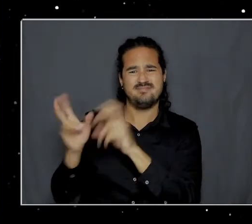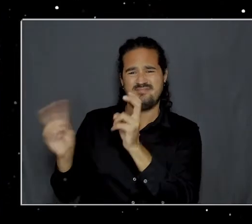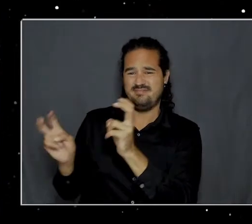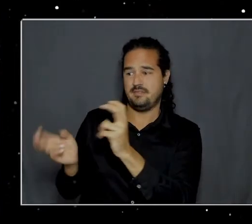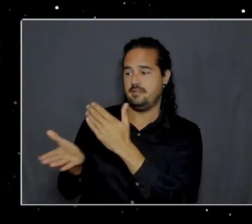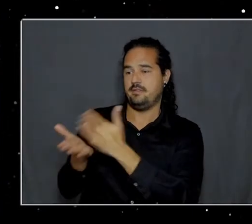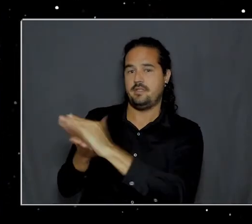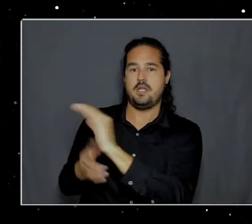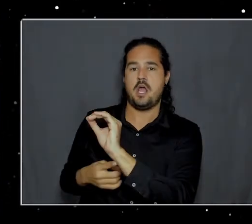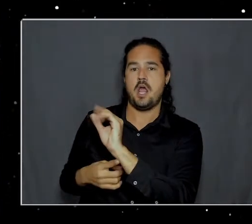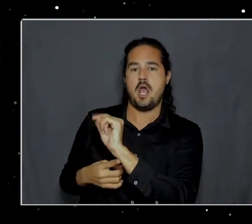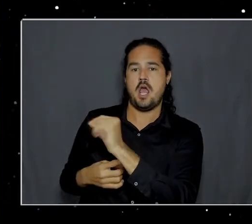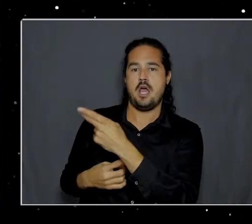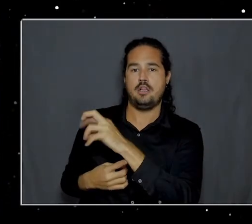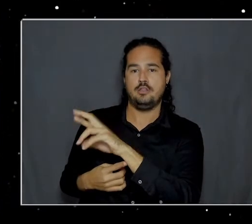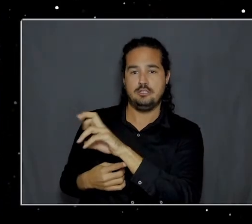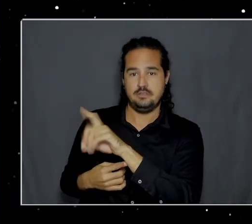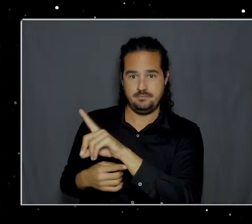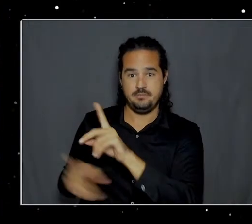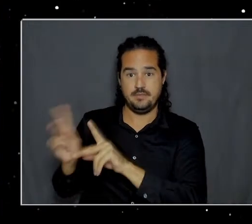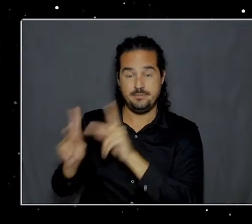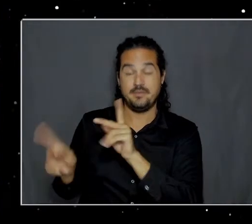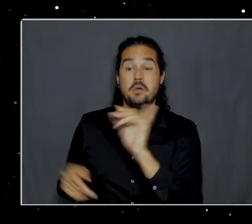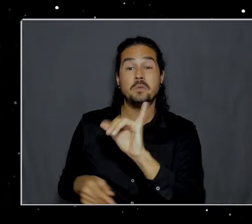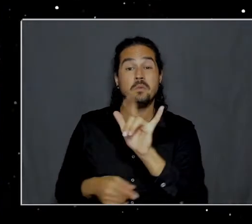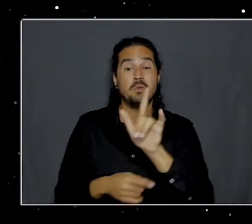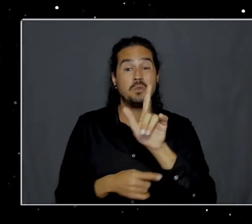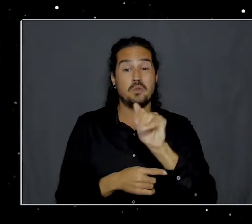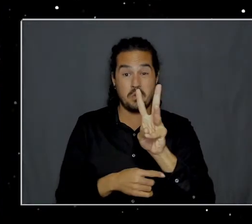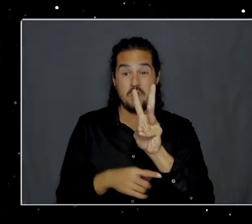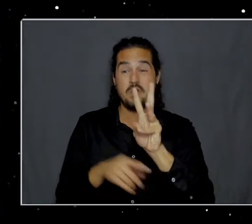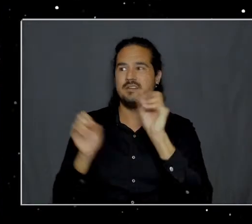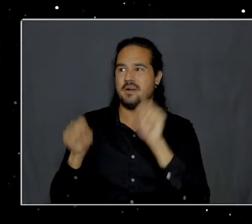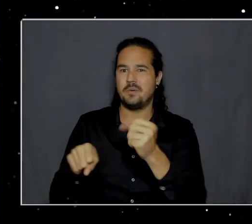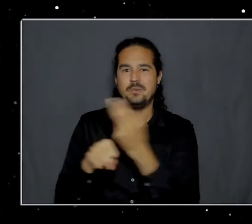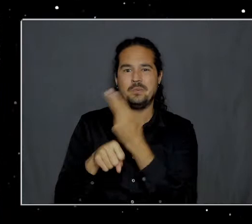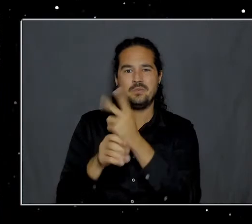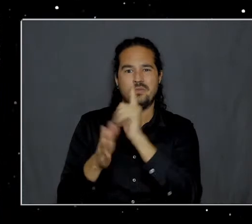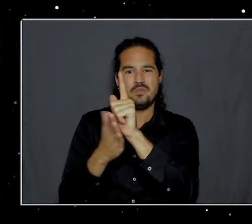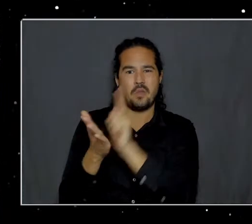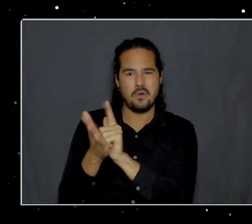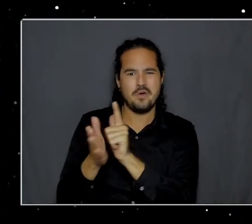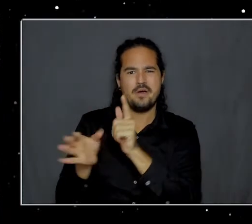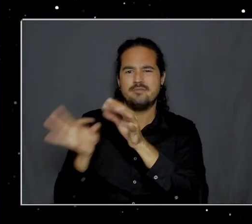THEY DEEM TO BE OTHER, BUT THEN ALSO WE HAVE THE LAW AS A TOOL TO TRY TO RECTIFY SOME THINGS,